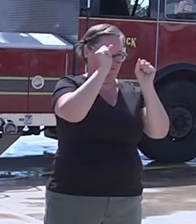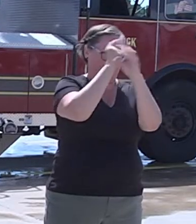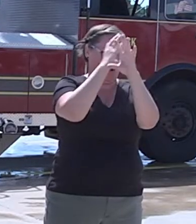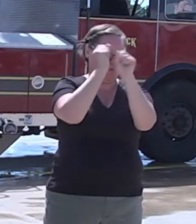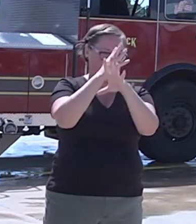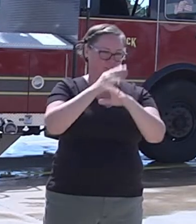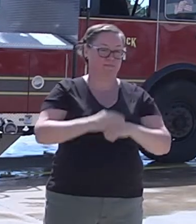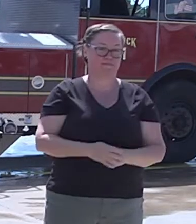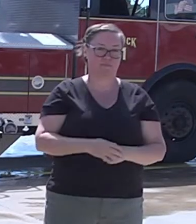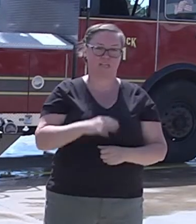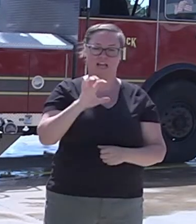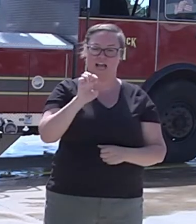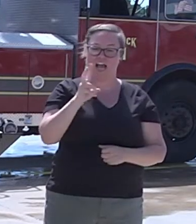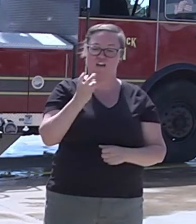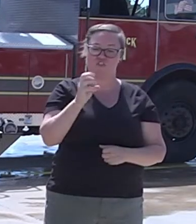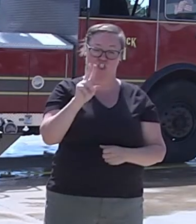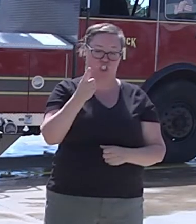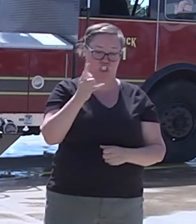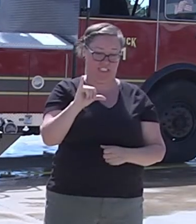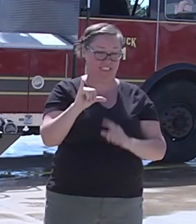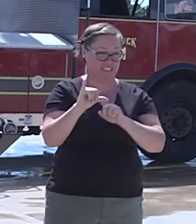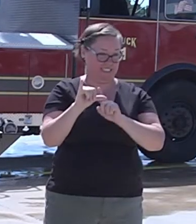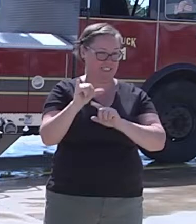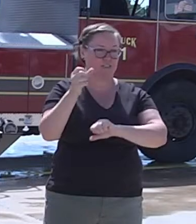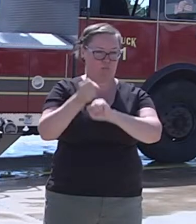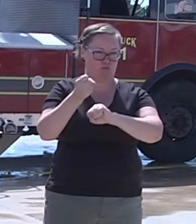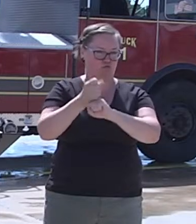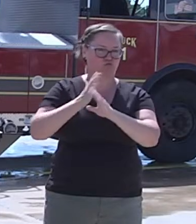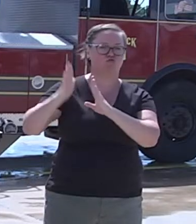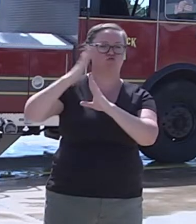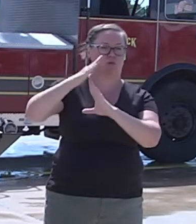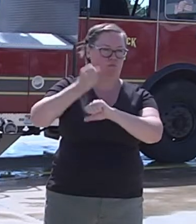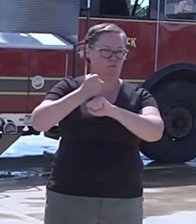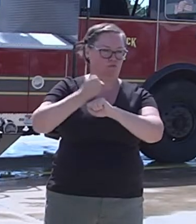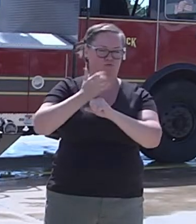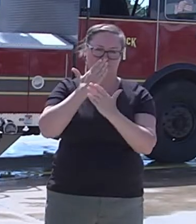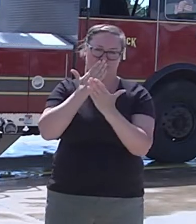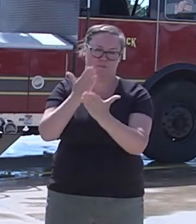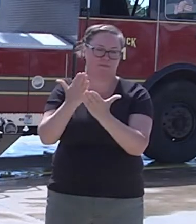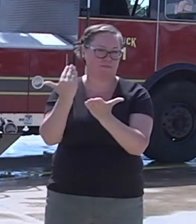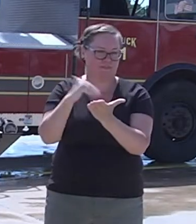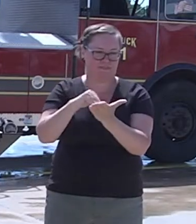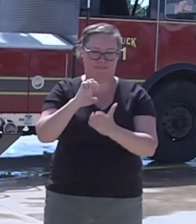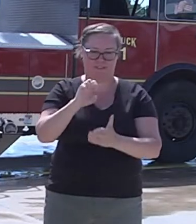is the sponsor and uh they're the title sponsor and again we want to thank them again for uh their